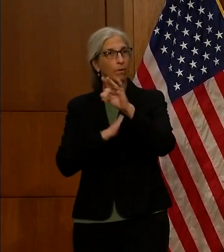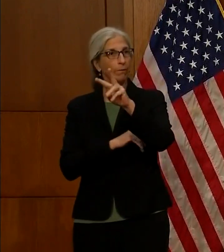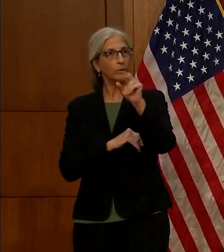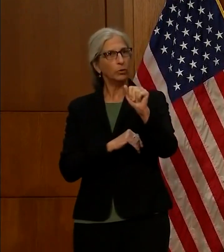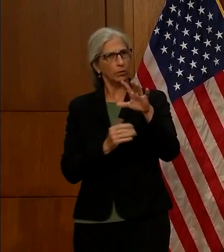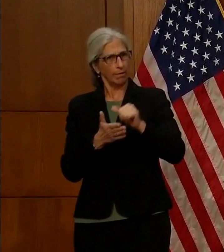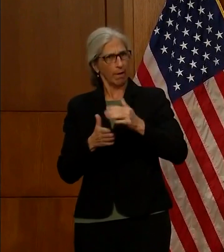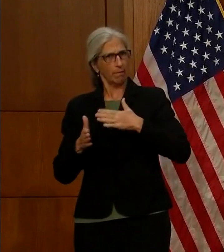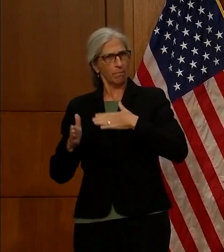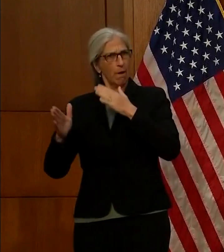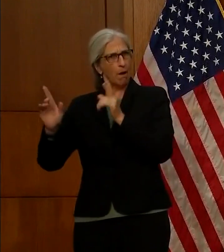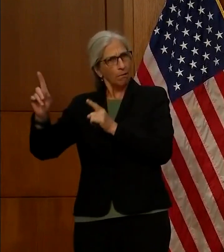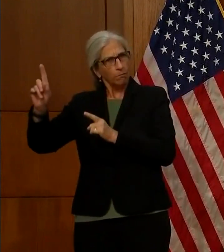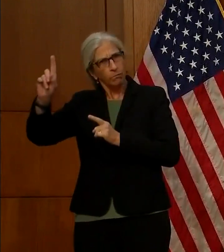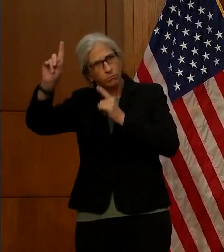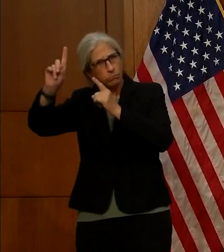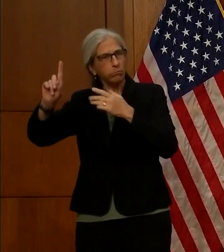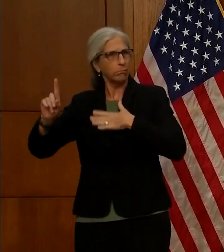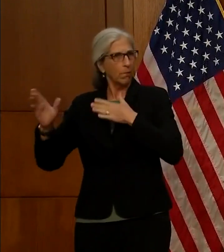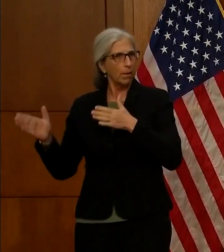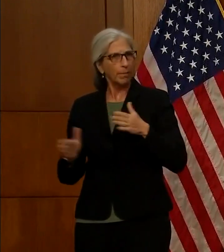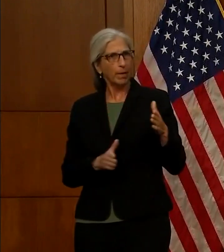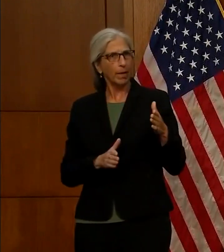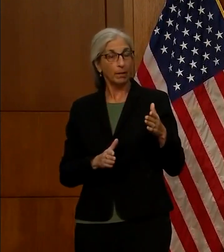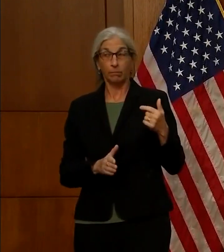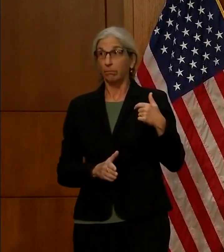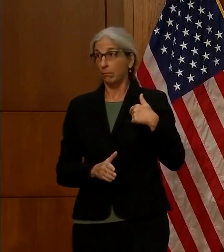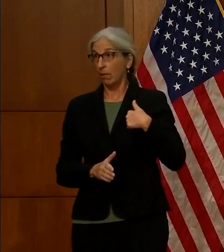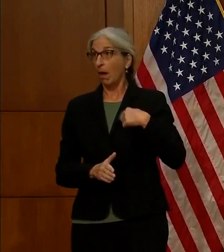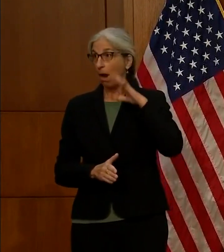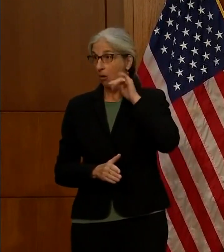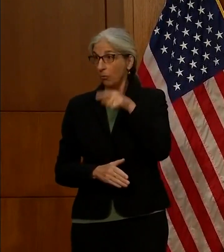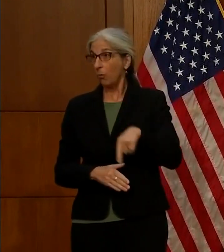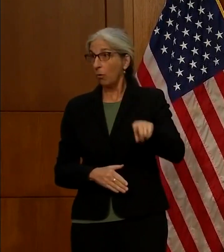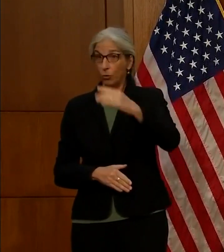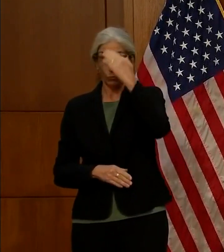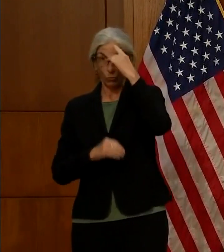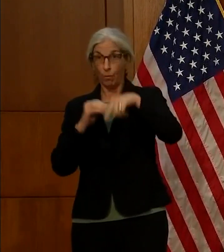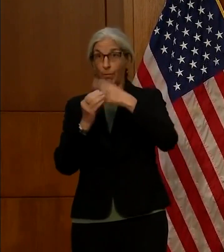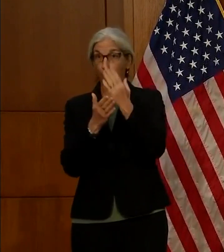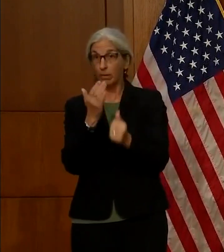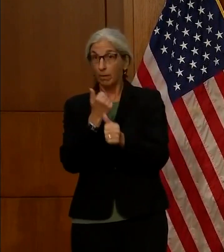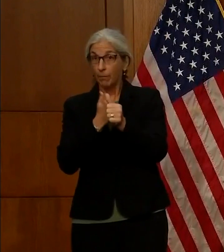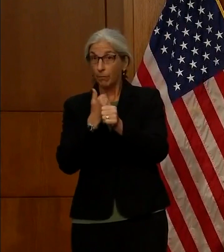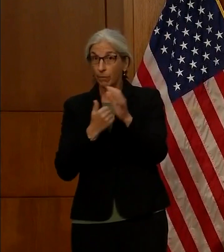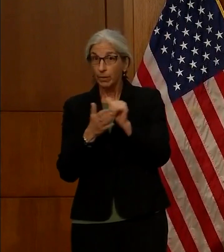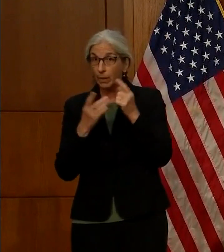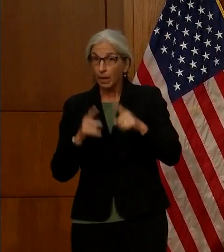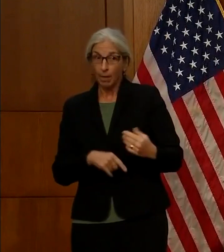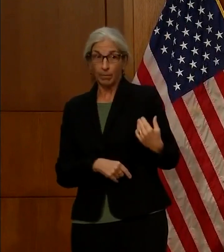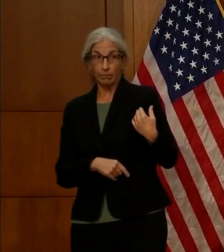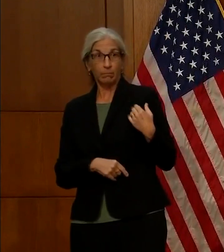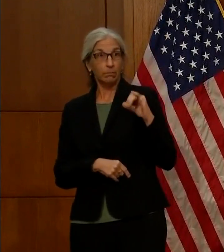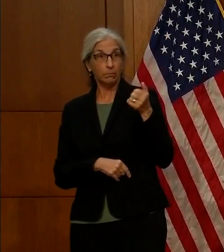COMMONWEALTH OF VIRGINIA AND THAT'S WHAT I PLAN TO DO AND YOU KNOW THERE HAVE BEEN THREATS. I KNOW YOU ALL ARE